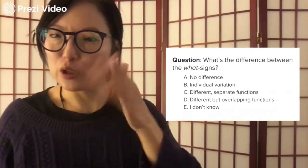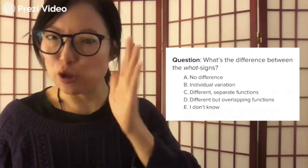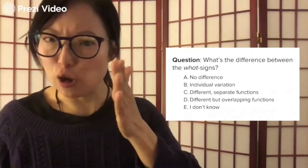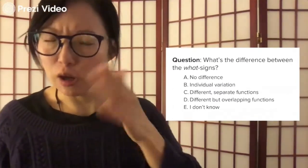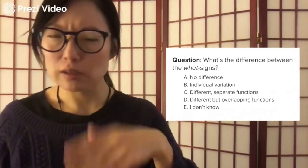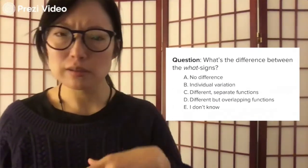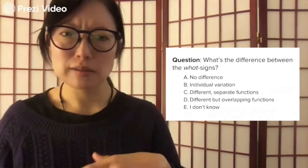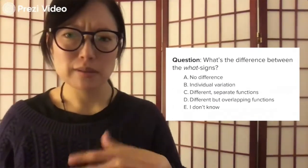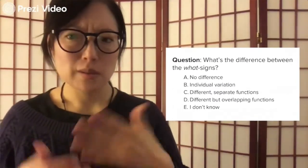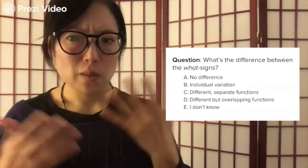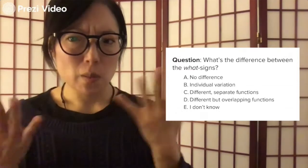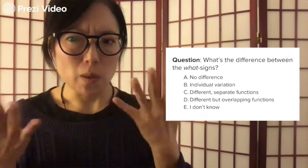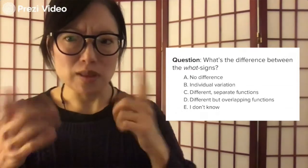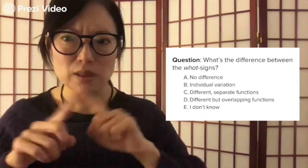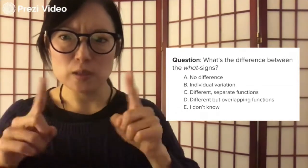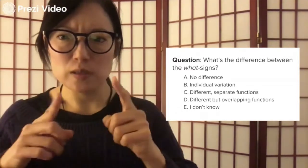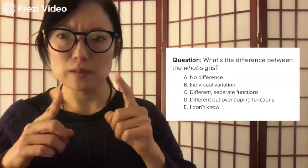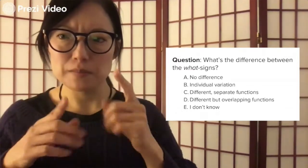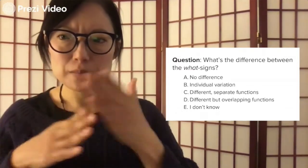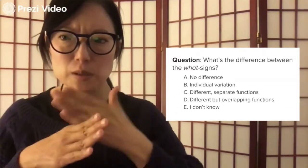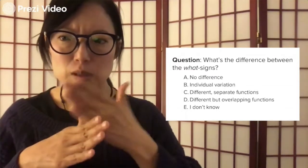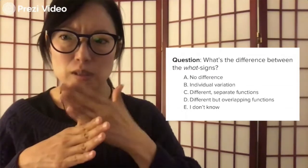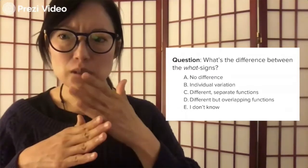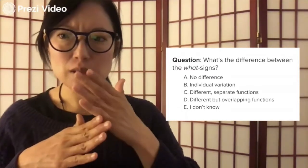Here's the main question of our talk. What's the difference